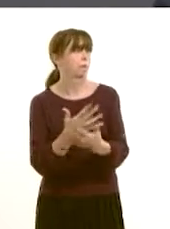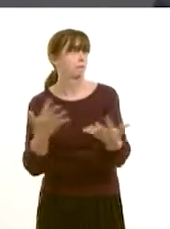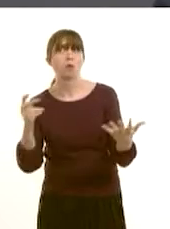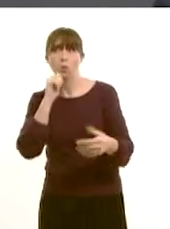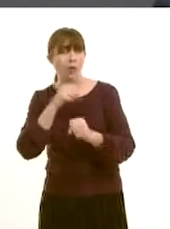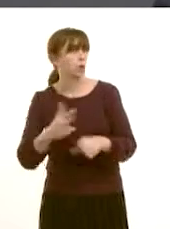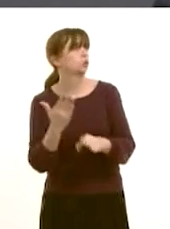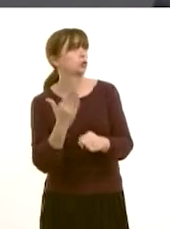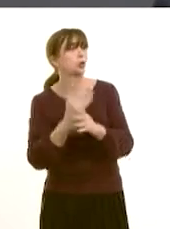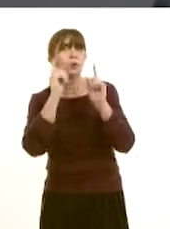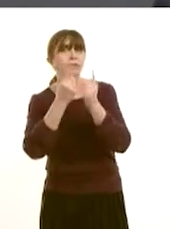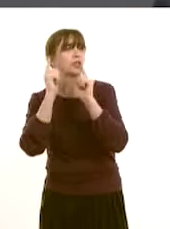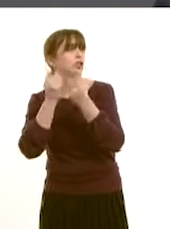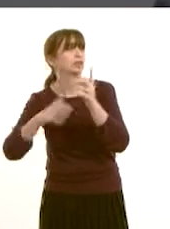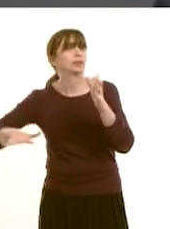to the university sector.